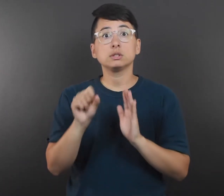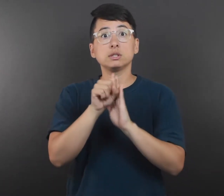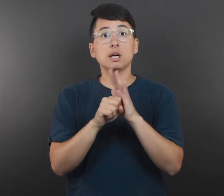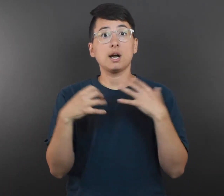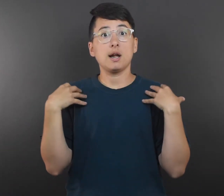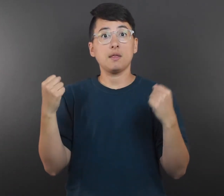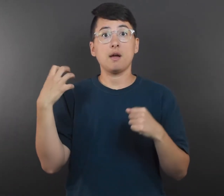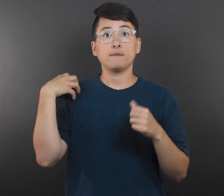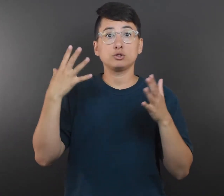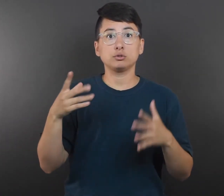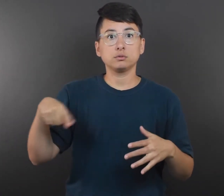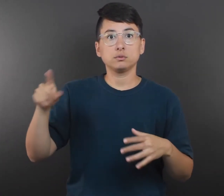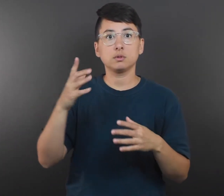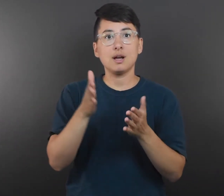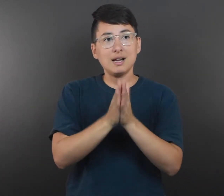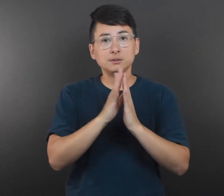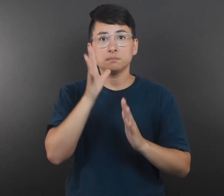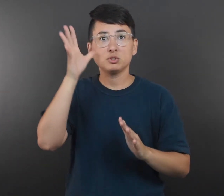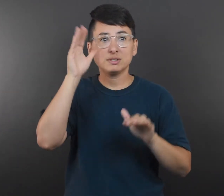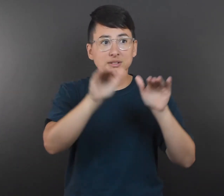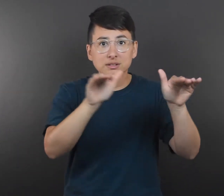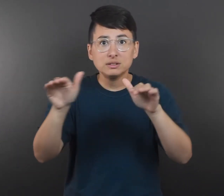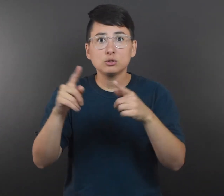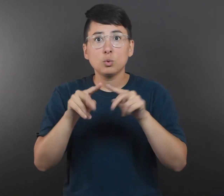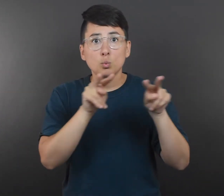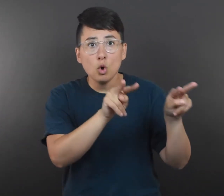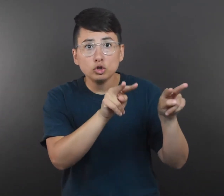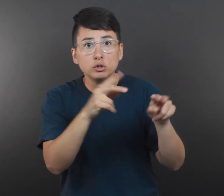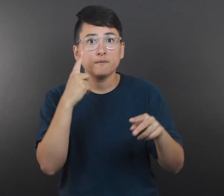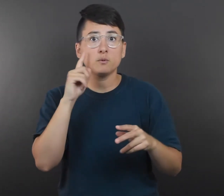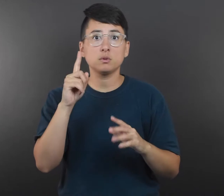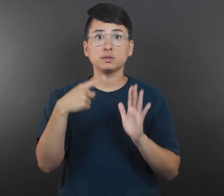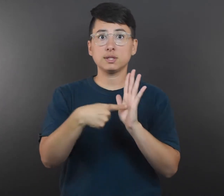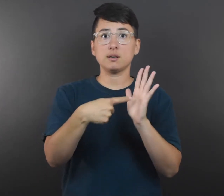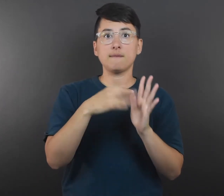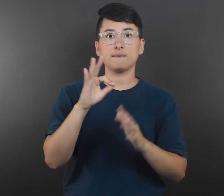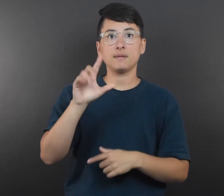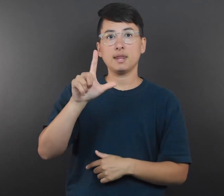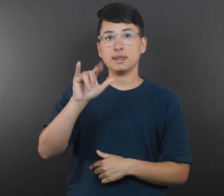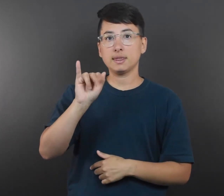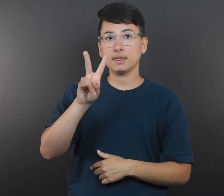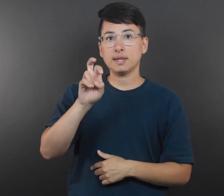asking parents to watch for signs of liver inflammation in their children –